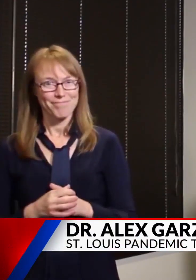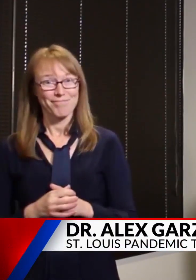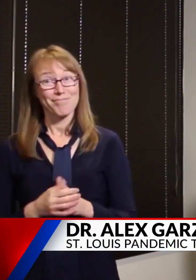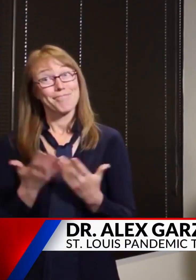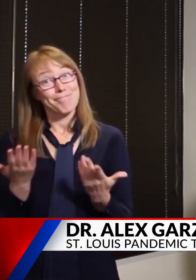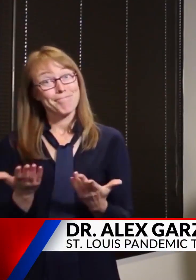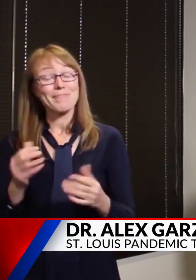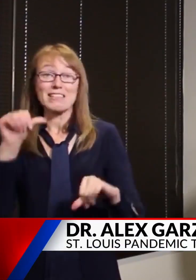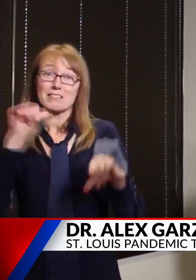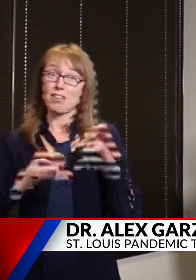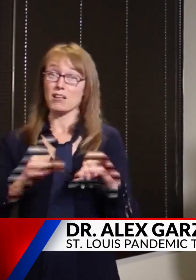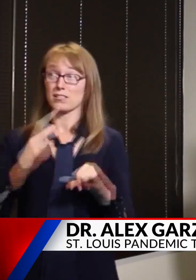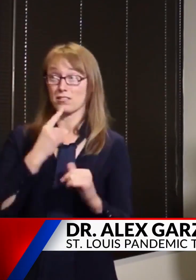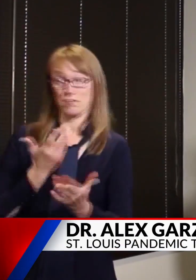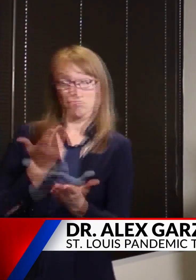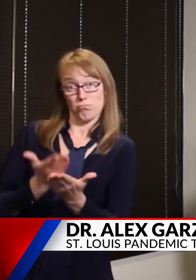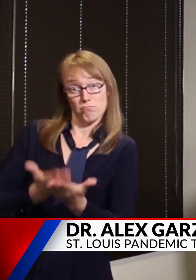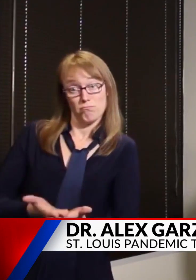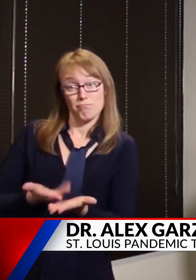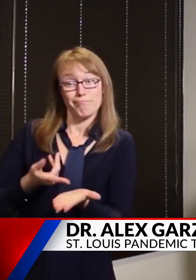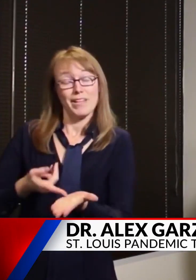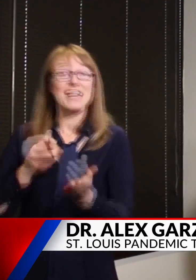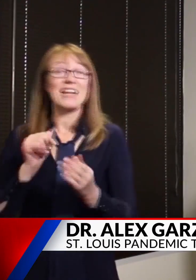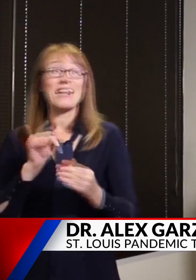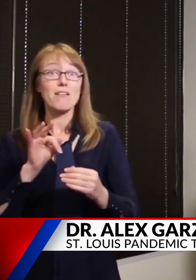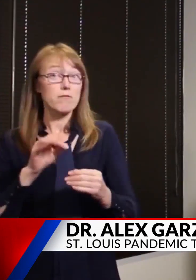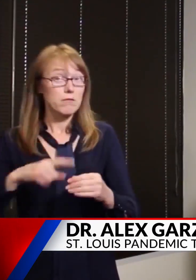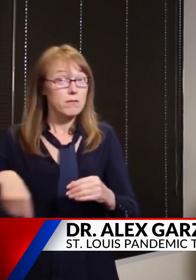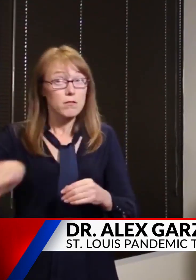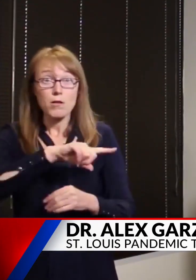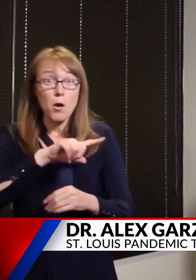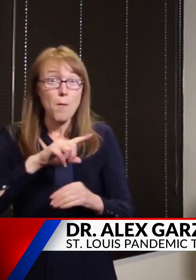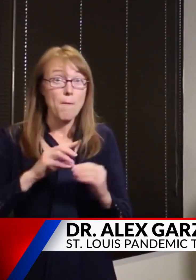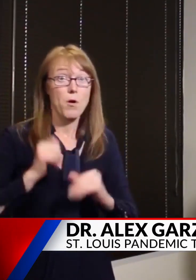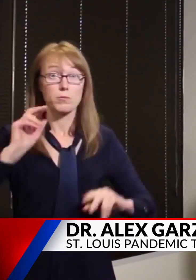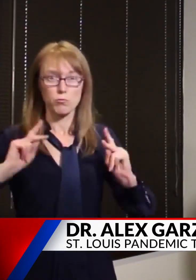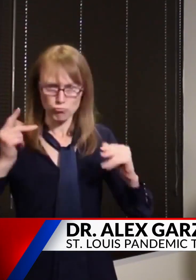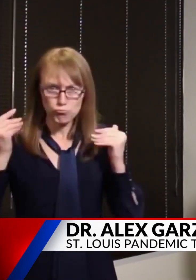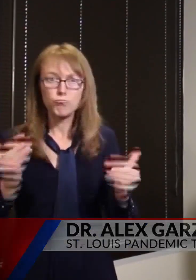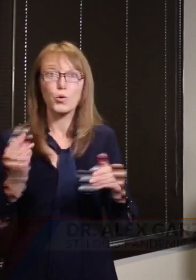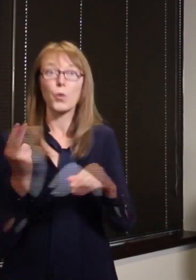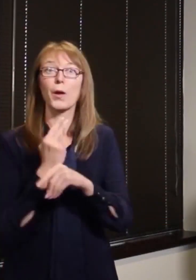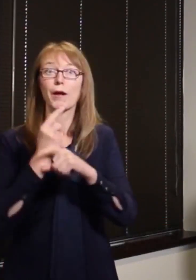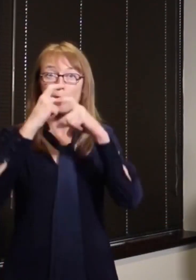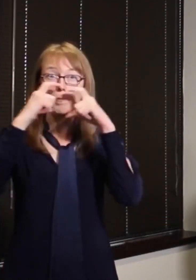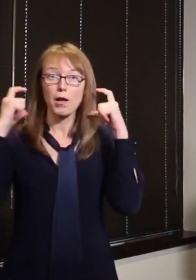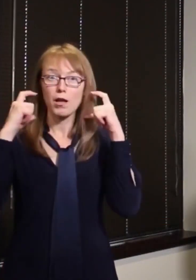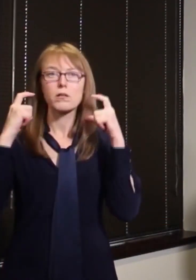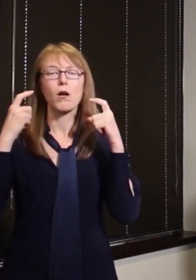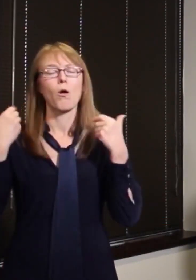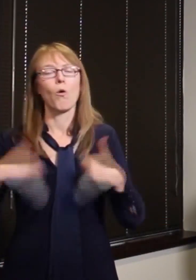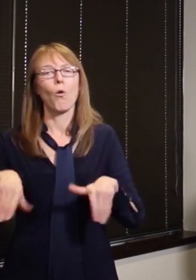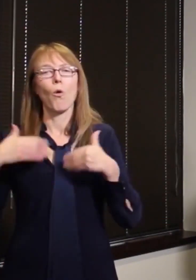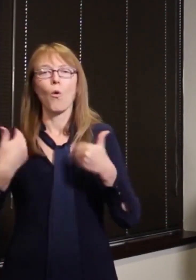SUSPECTED CASES TODAY. UP FROM FRIDAY'S LOW OF 212. THERE'S A LOT OF GOOD SCIENCE OUT THERE THAT SUPPORTS THAT NOTION THAT IF